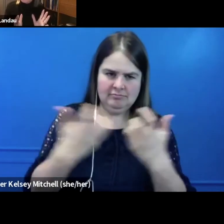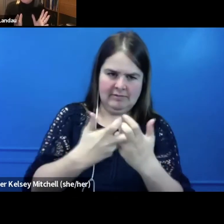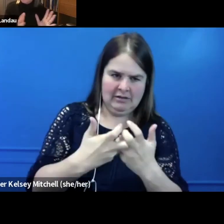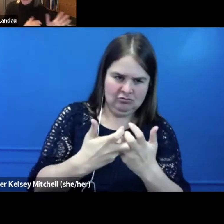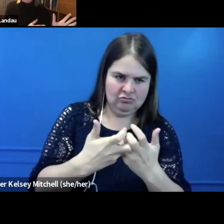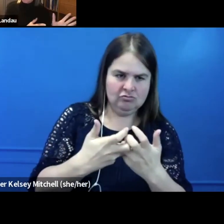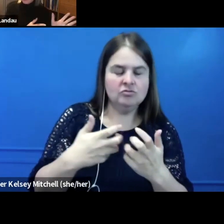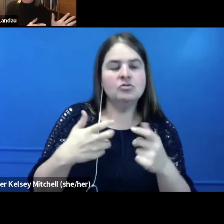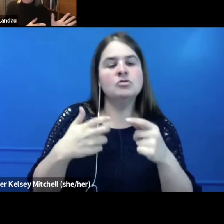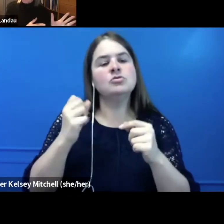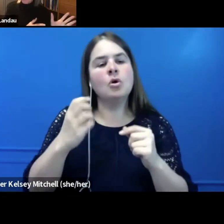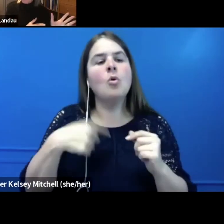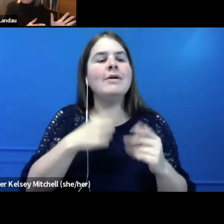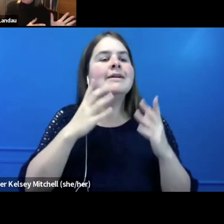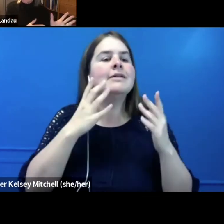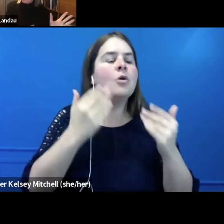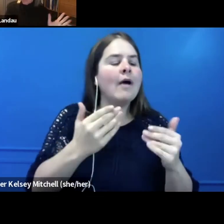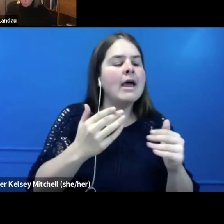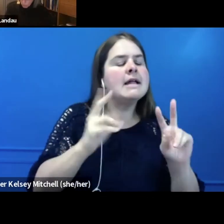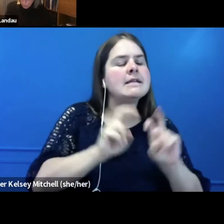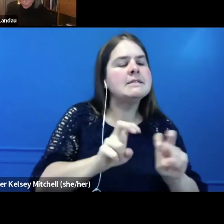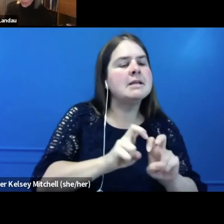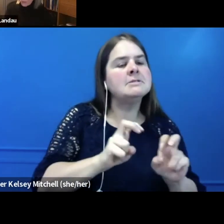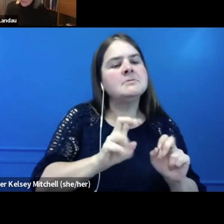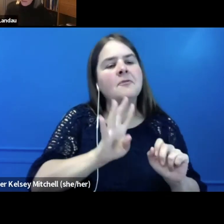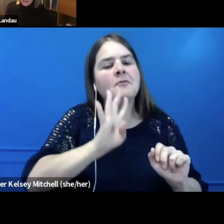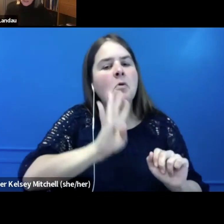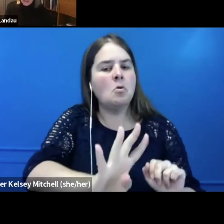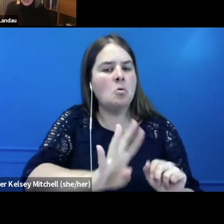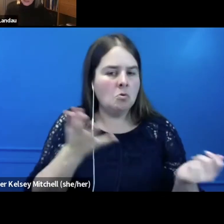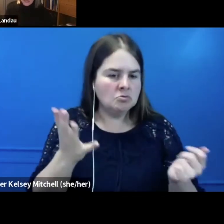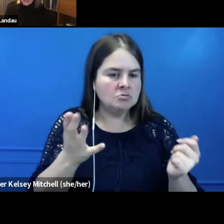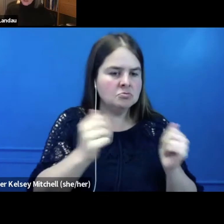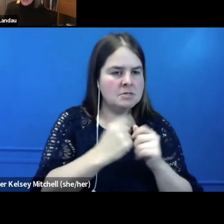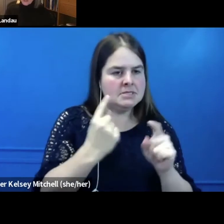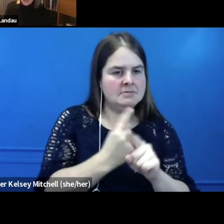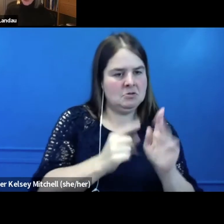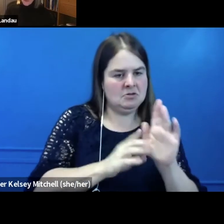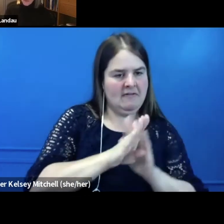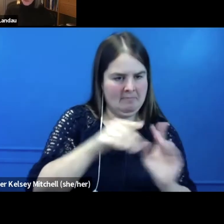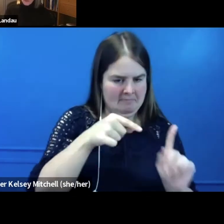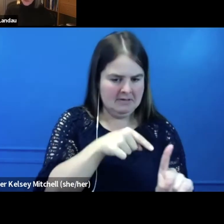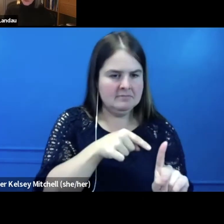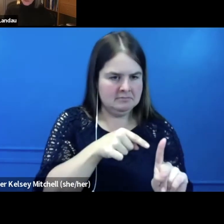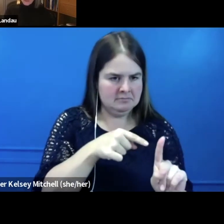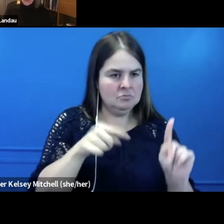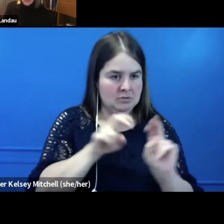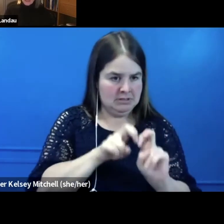go down in typical age and see what happens and so we tested